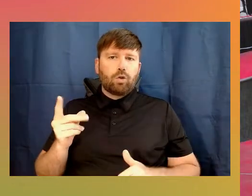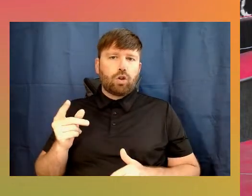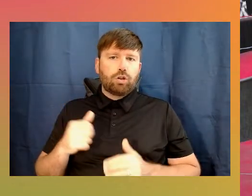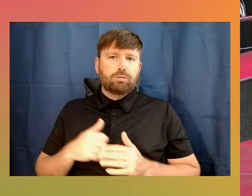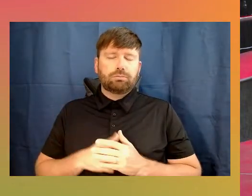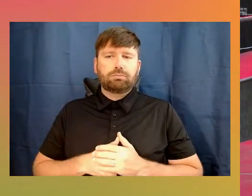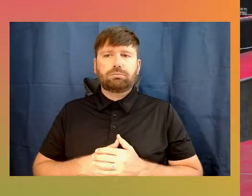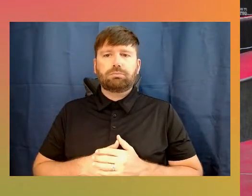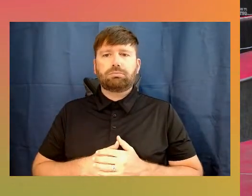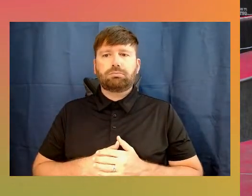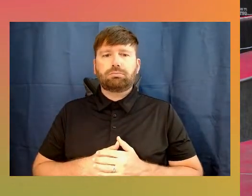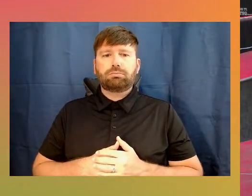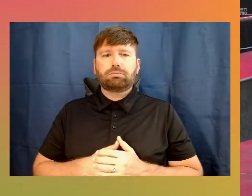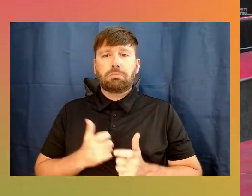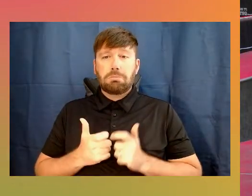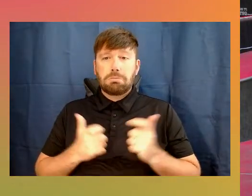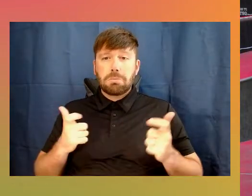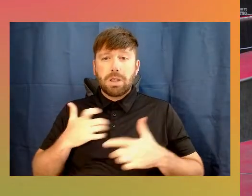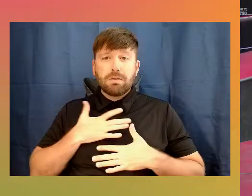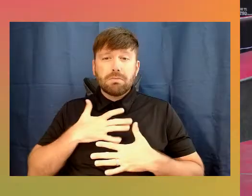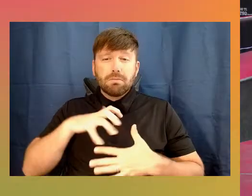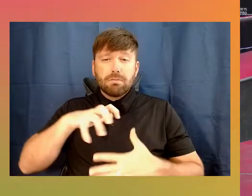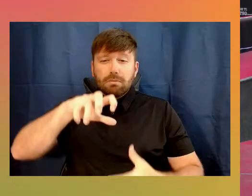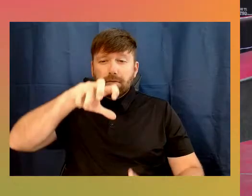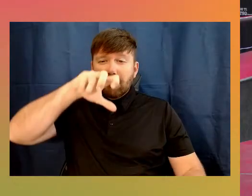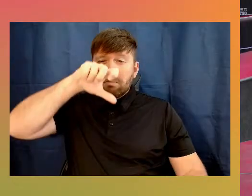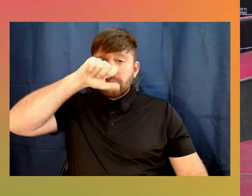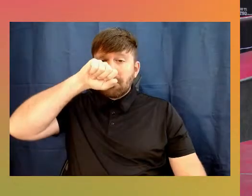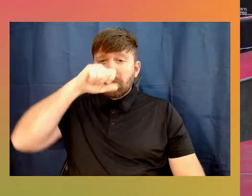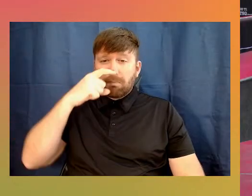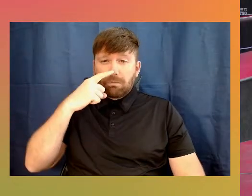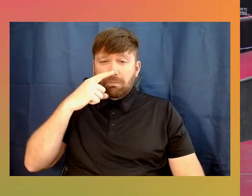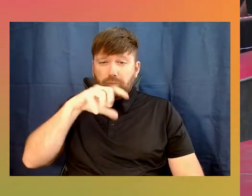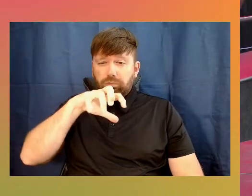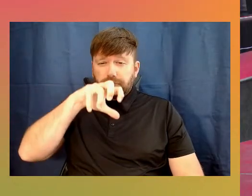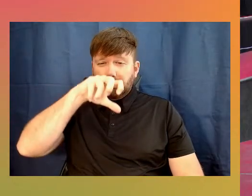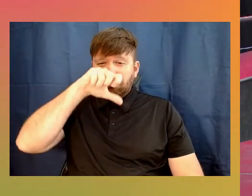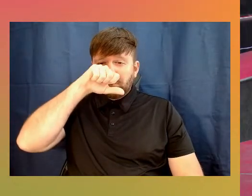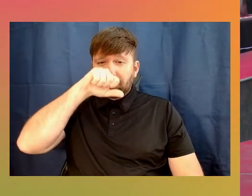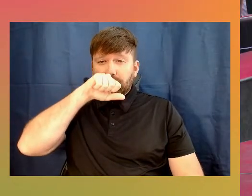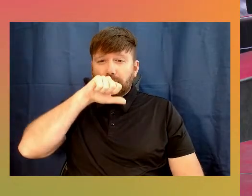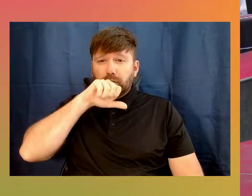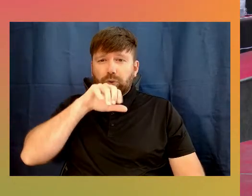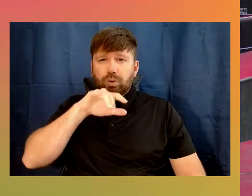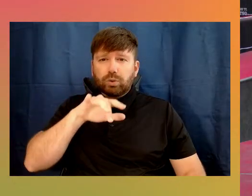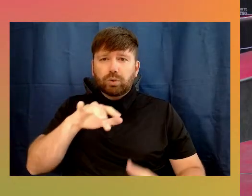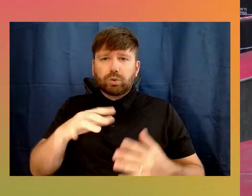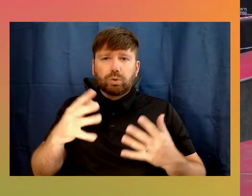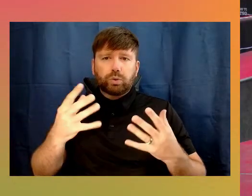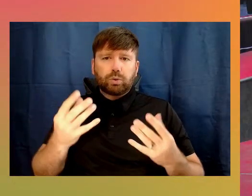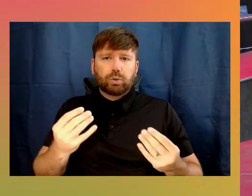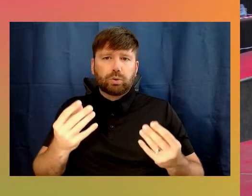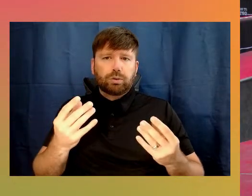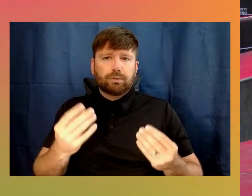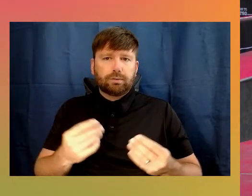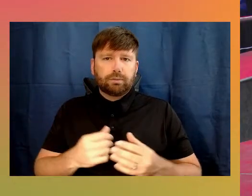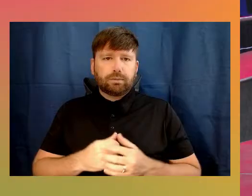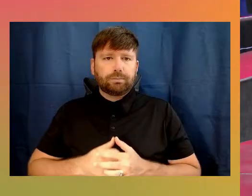BACK TO DOWNWARD FACING DOG.